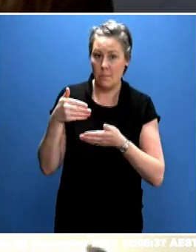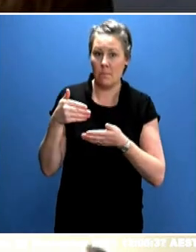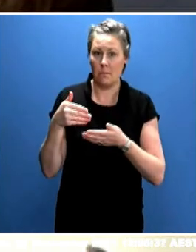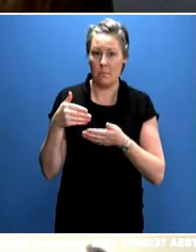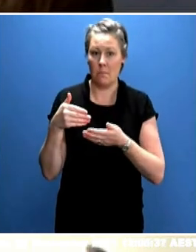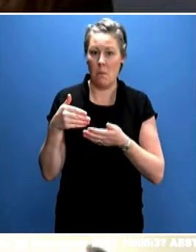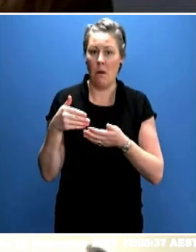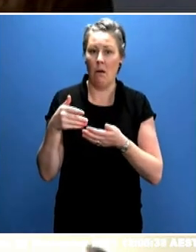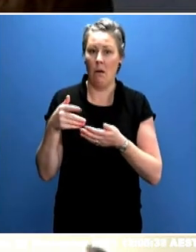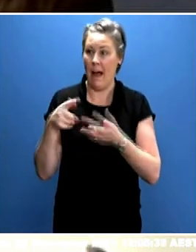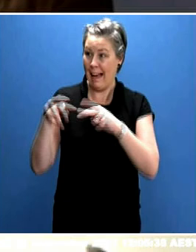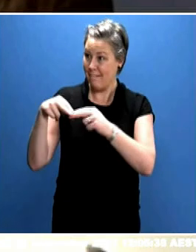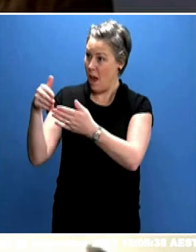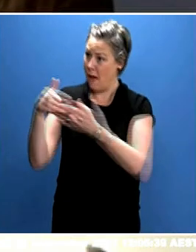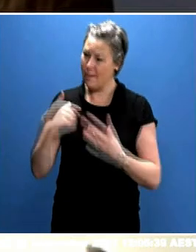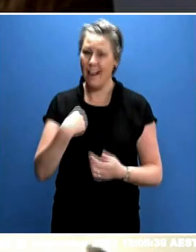If they just give me help, I can look after her."